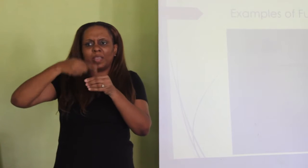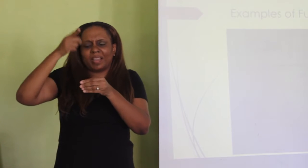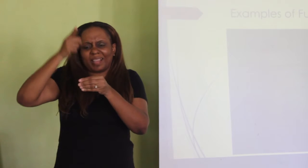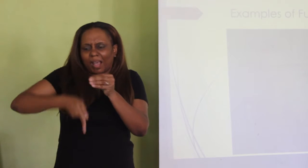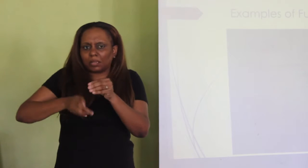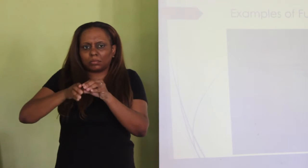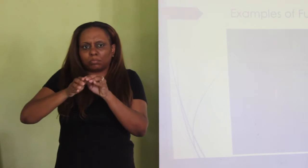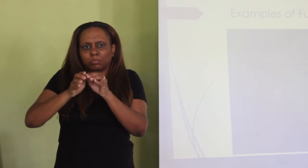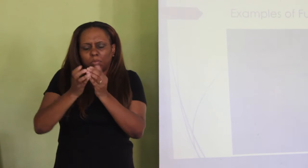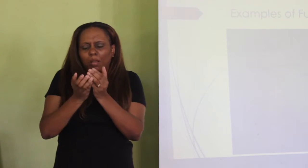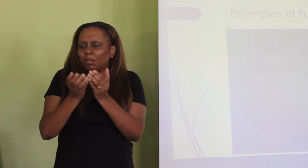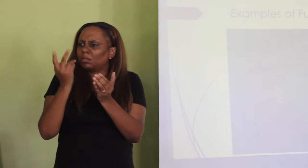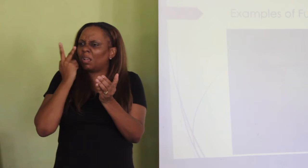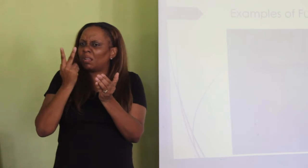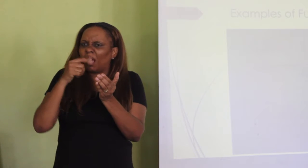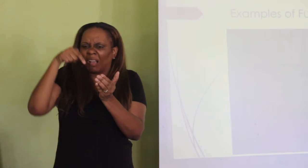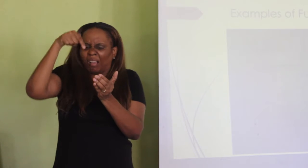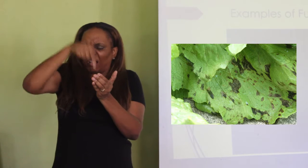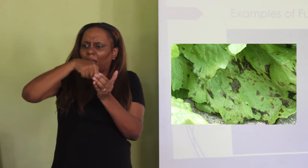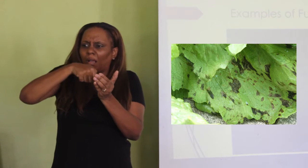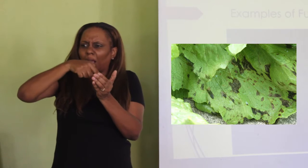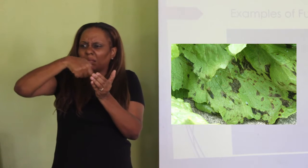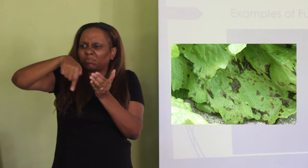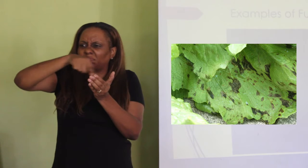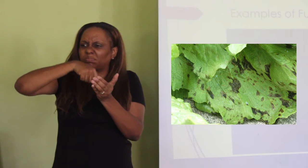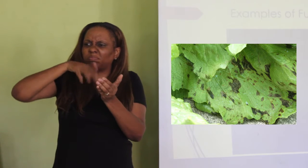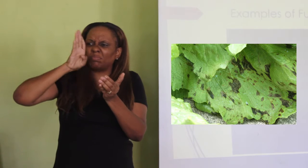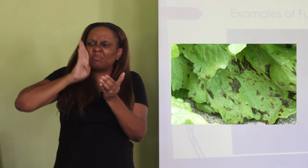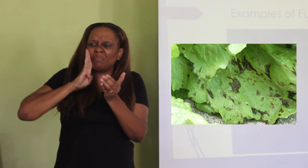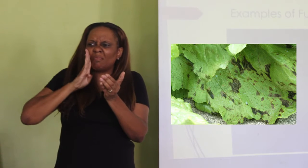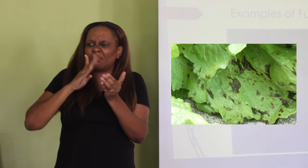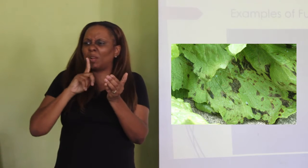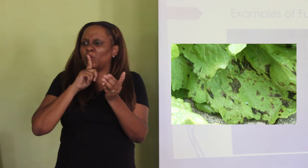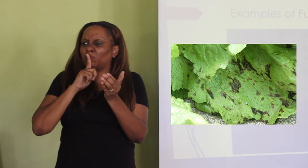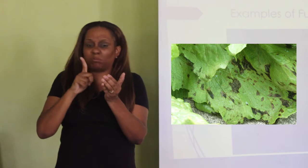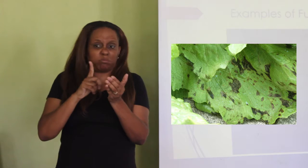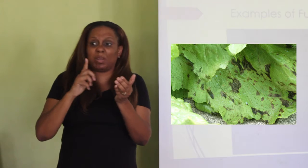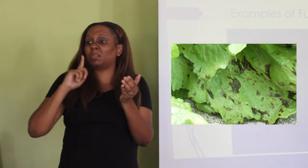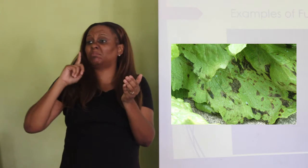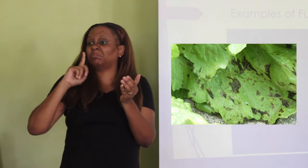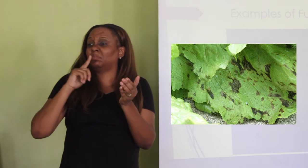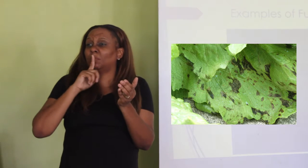problem that we have that we've seen before that it really did have a problem of a fungus infection